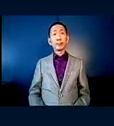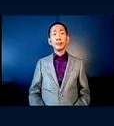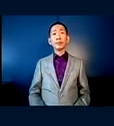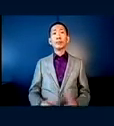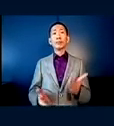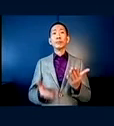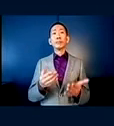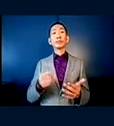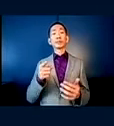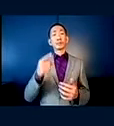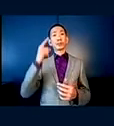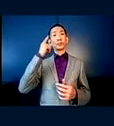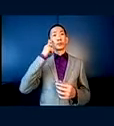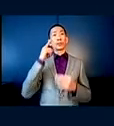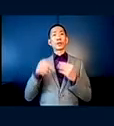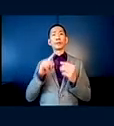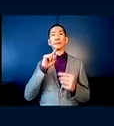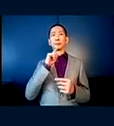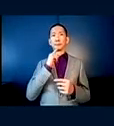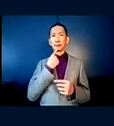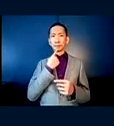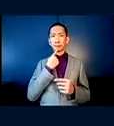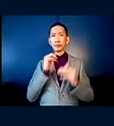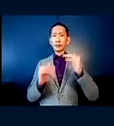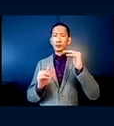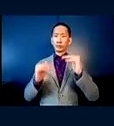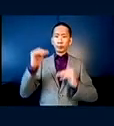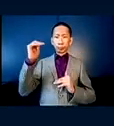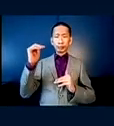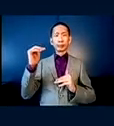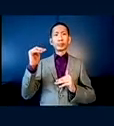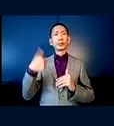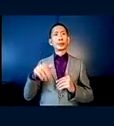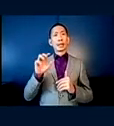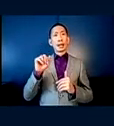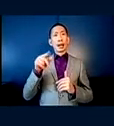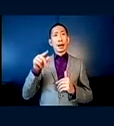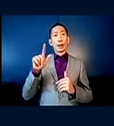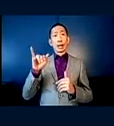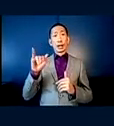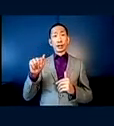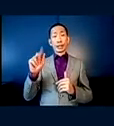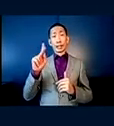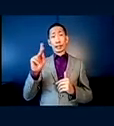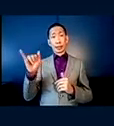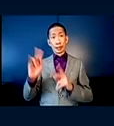BUT, NEXT SLIDE PLEASE, WHAT YOU MAY ALSO THINK OF IS THE SEVERE